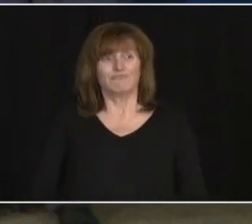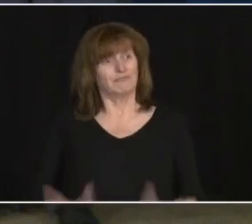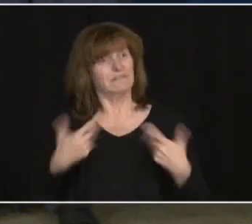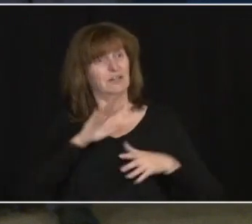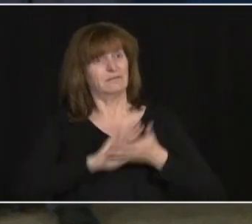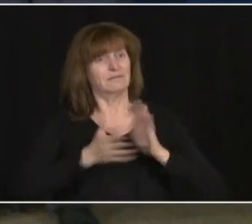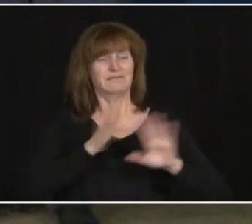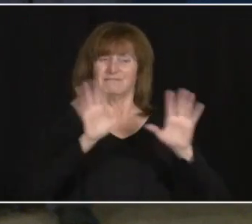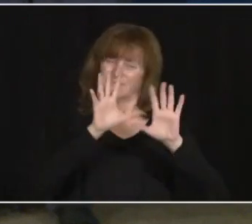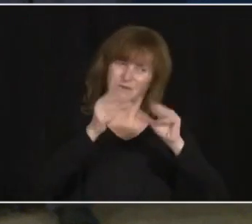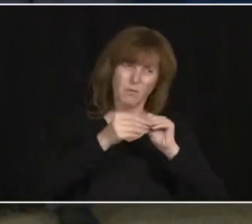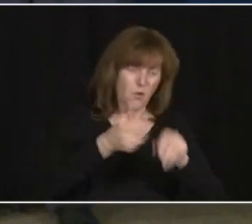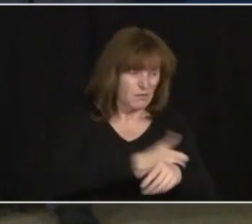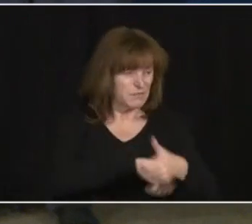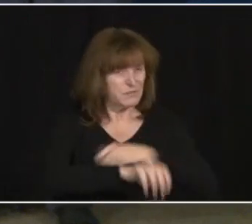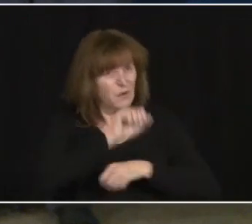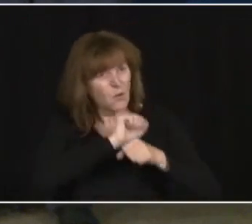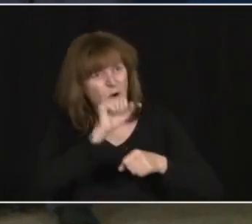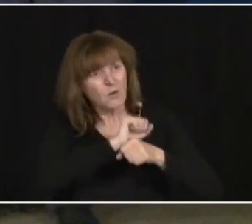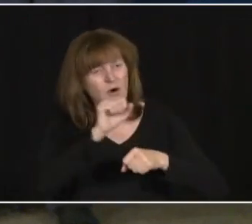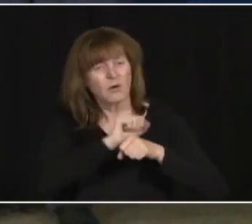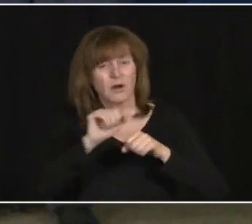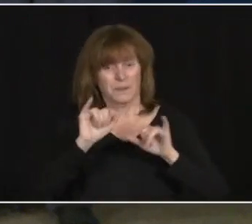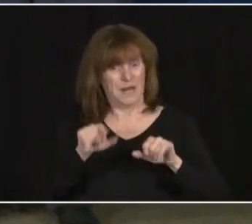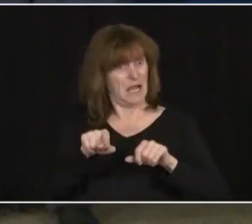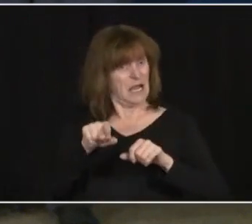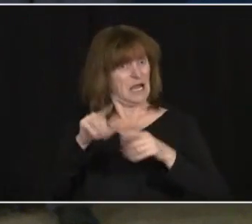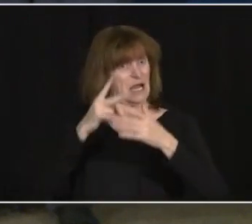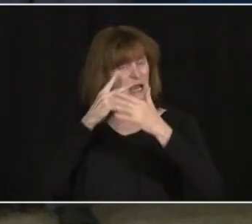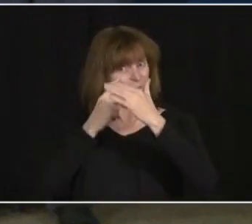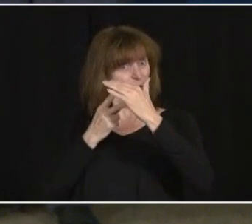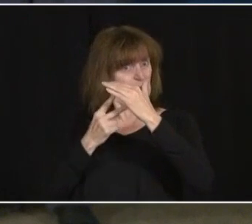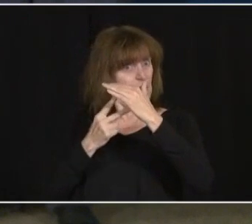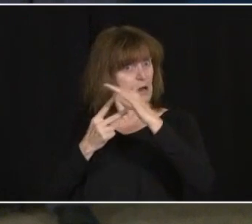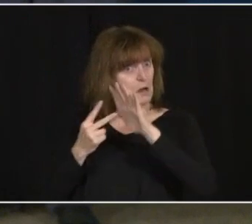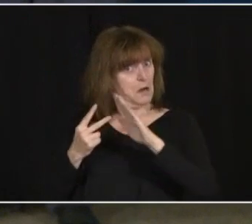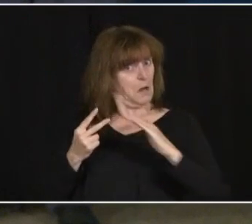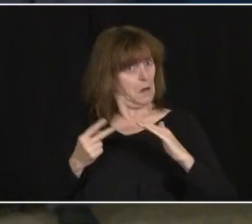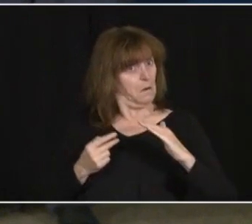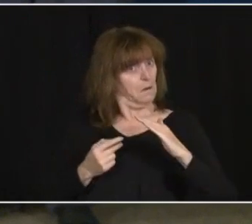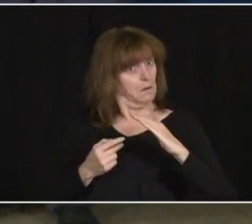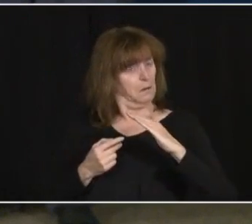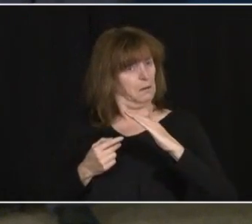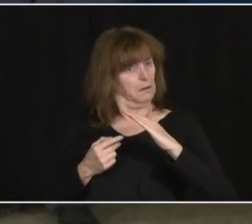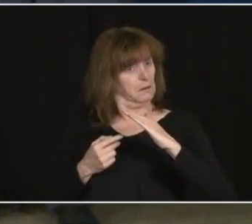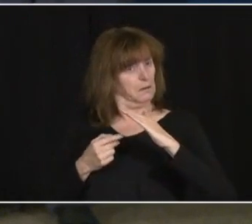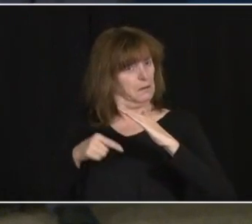each of us must continue to stay at home as much as possible and practise physical distancing.